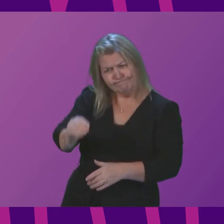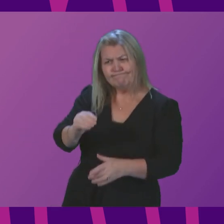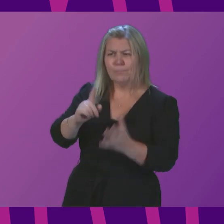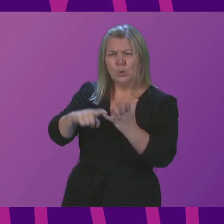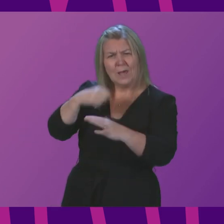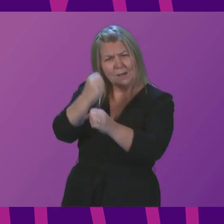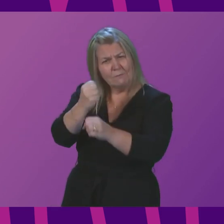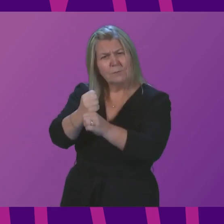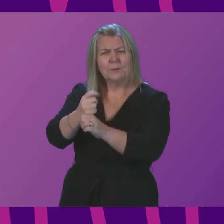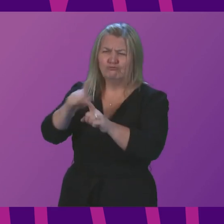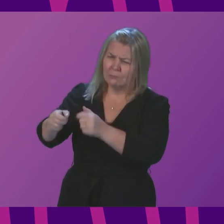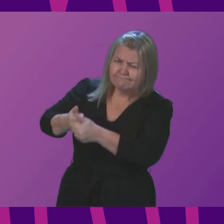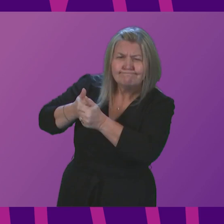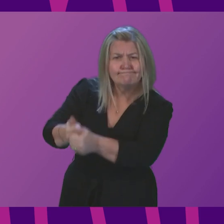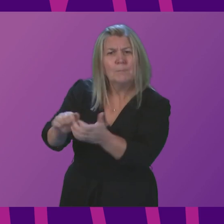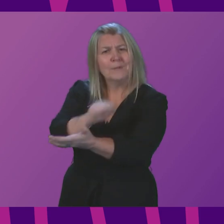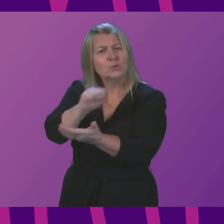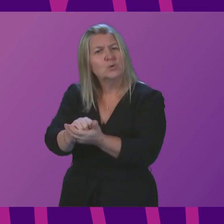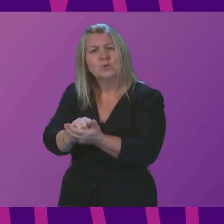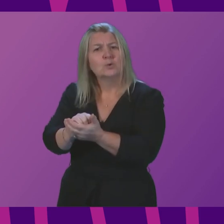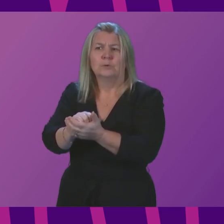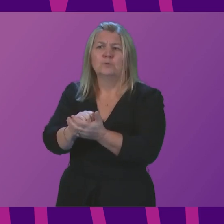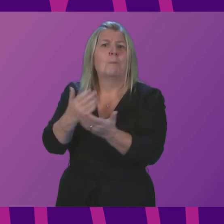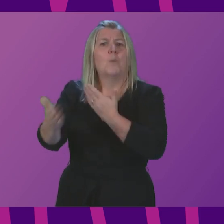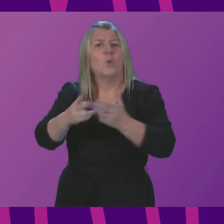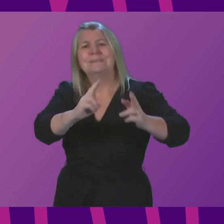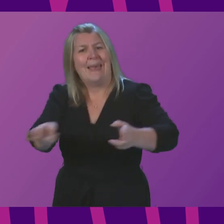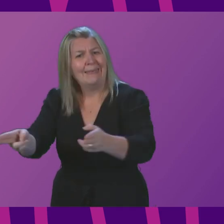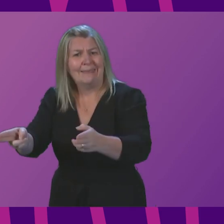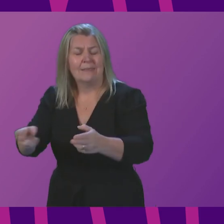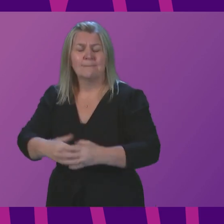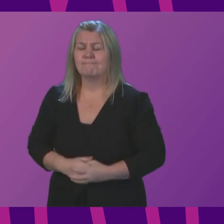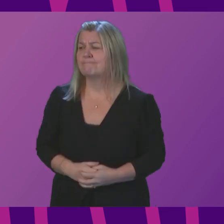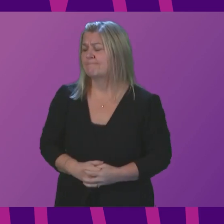is required to prevent such needless tragedies from happening again?